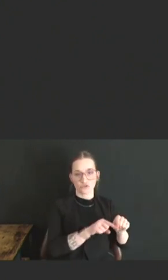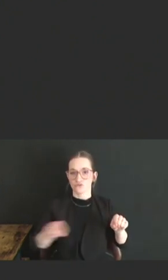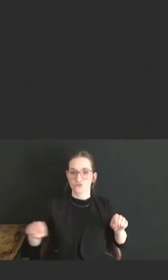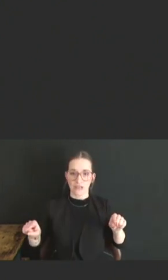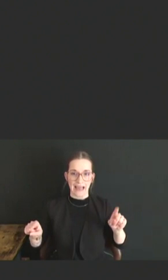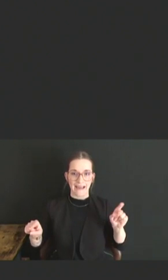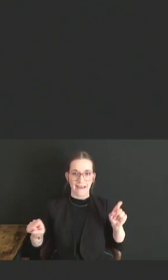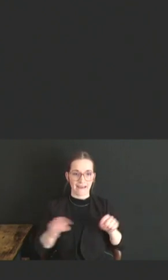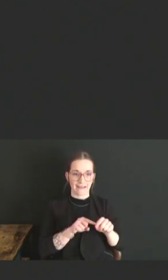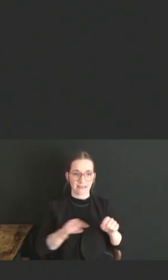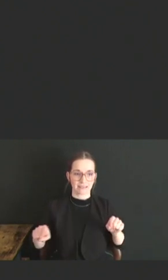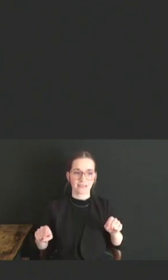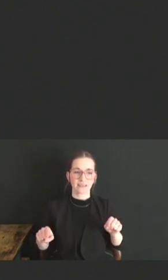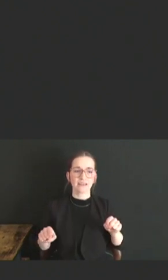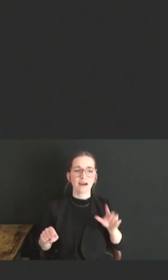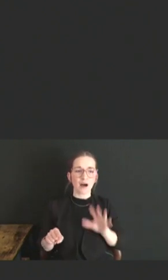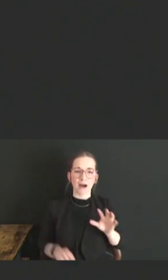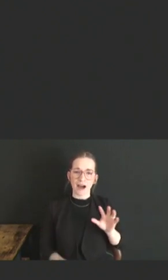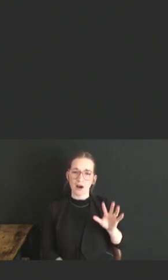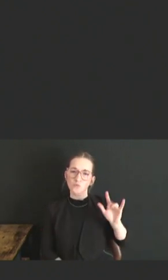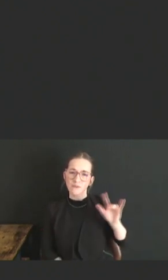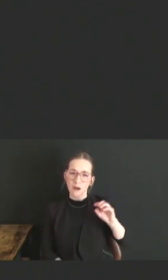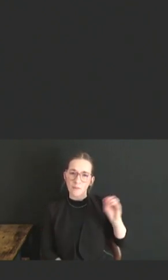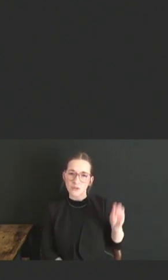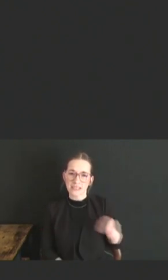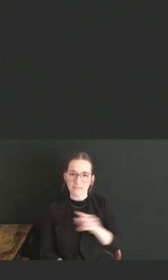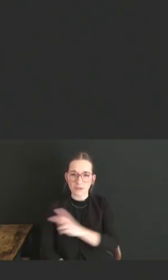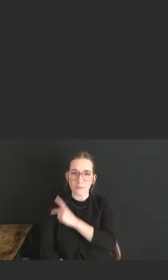of patients reported experiencing chest pain while less than a fifth of patients